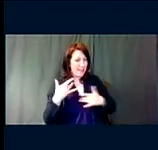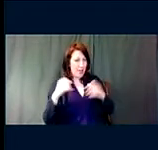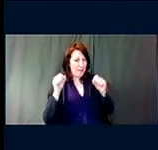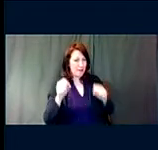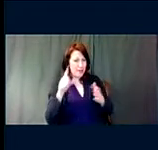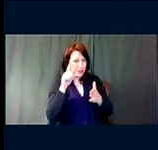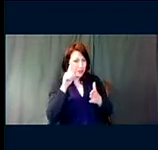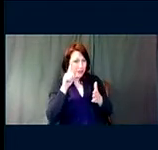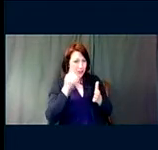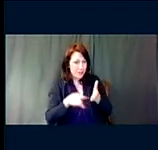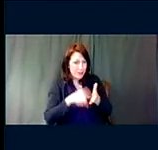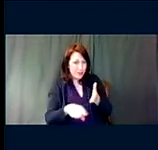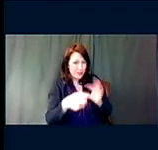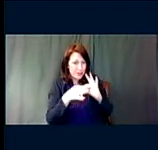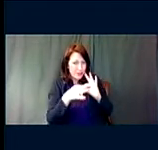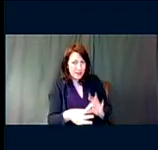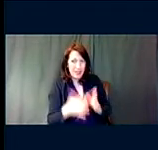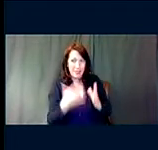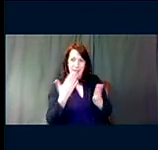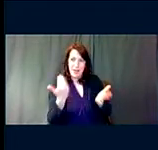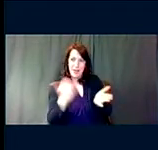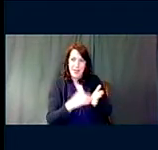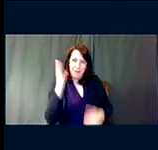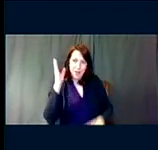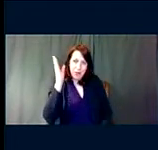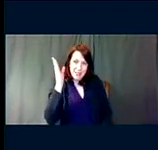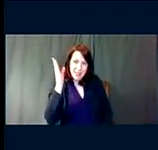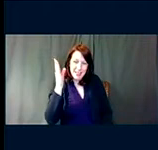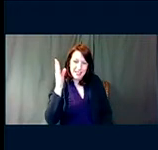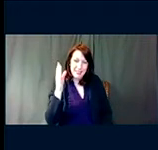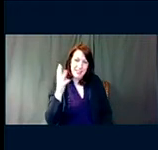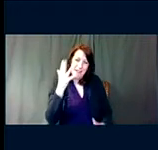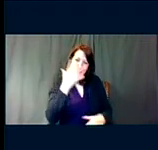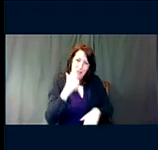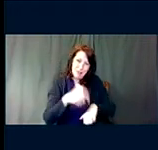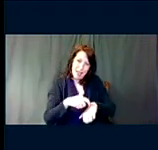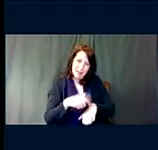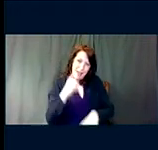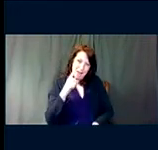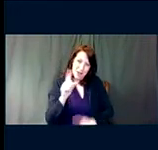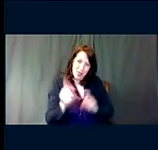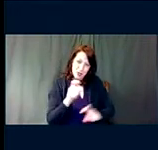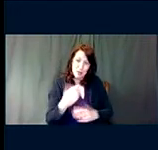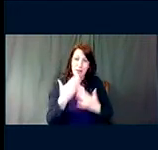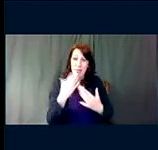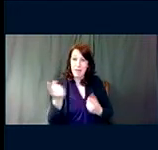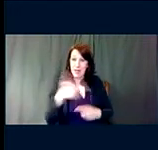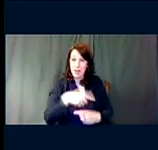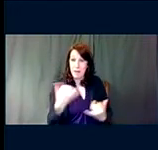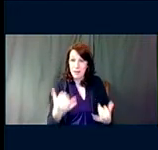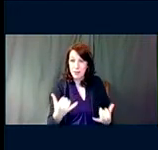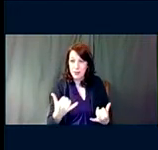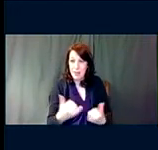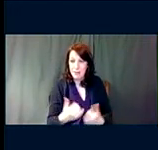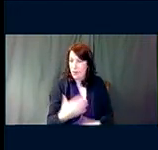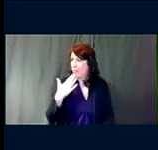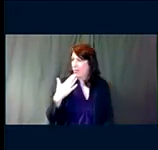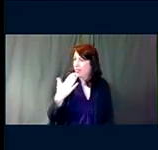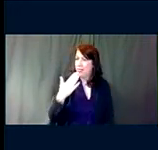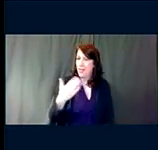EXCITING POTENTIAL IN THIS RESEARCH, SO THANK YOU AGAIN FOR PRESENTING. WE'RE OUT OF TIME FOR QUESTIONS. THANK YOU FOR BEING HERE TODAY.